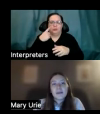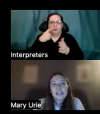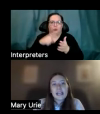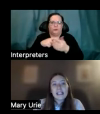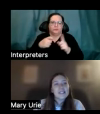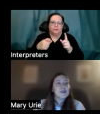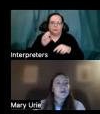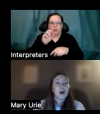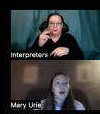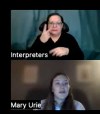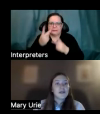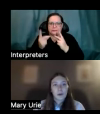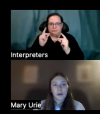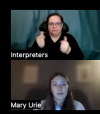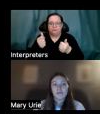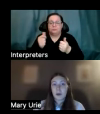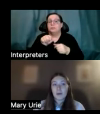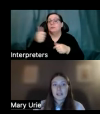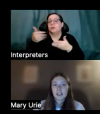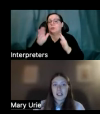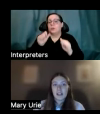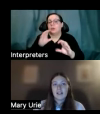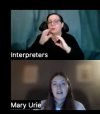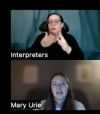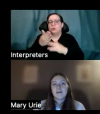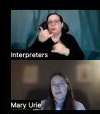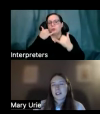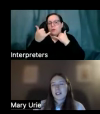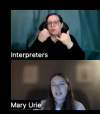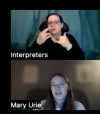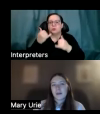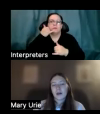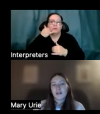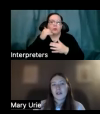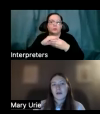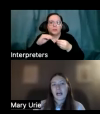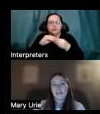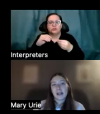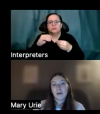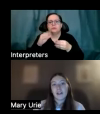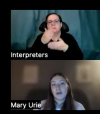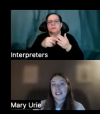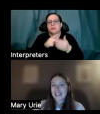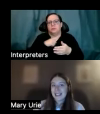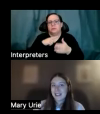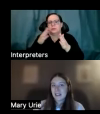communicate is through calls or phone messaging. Some legislators will also have a number that you can text.